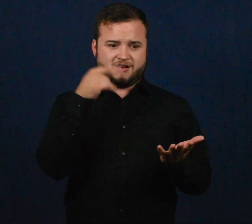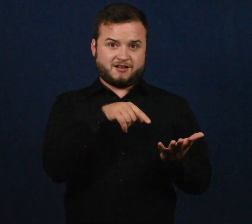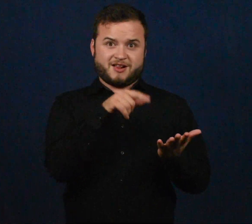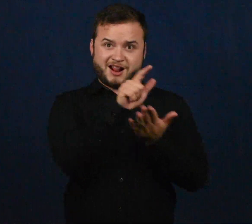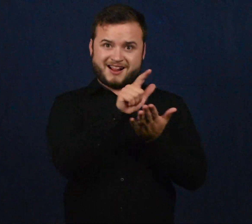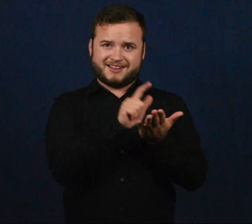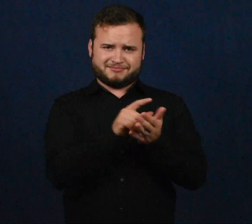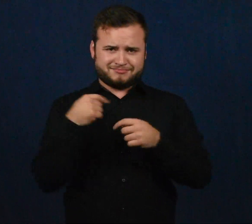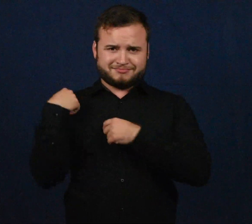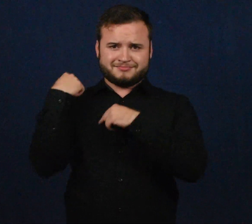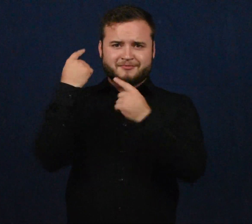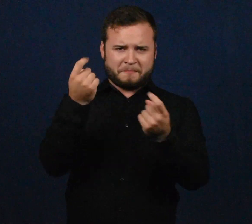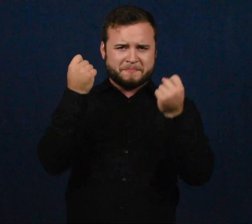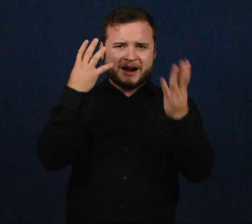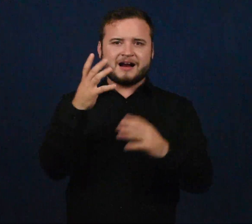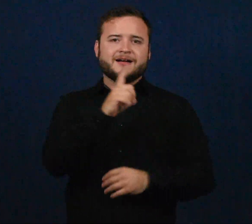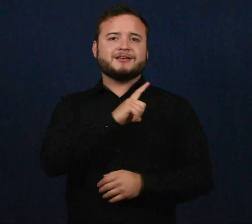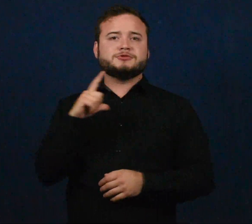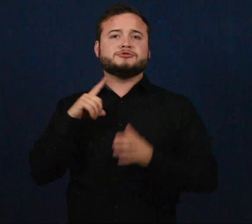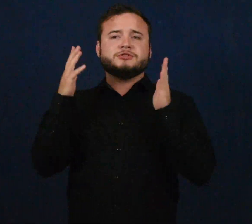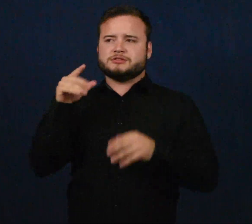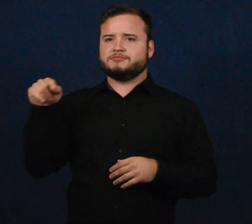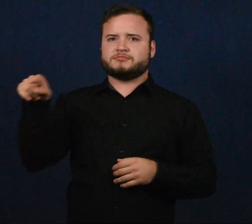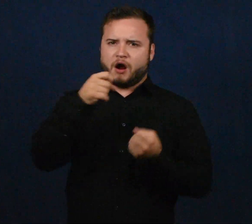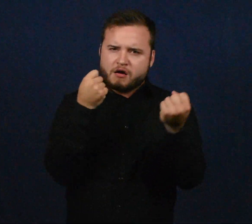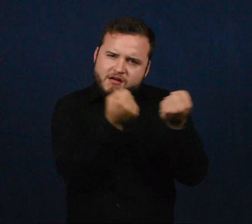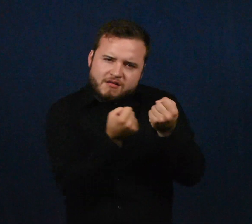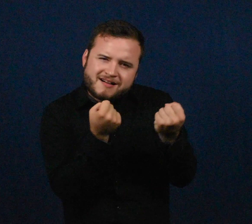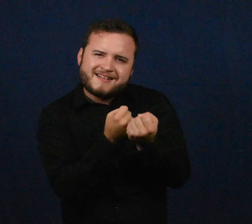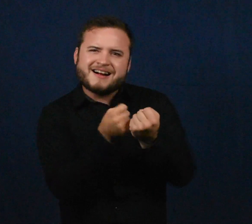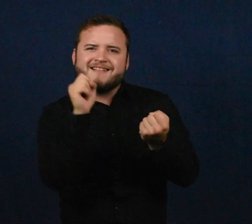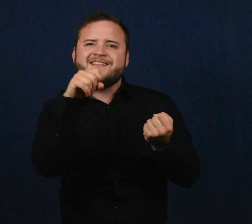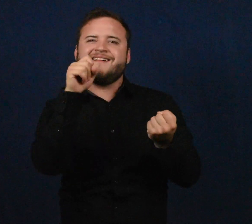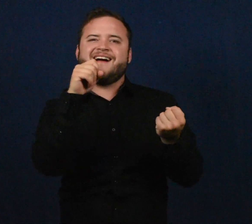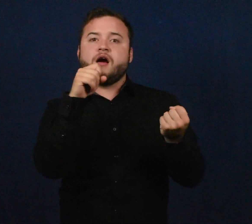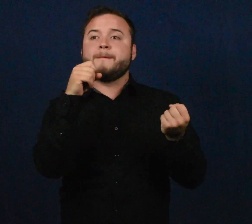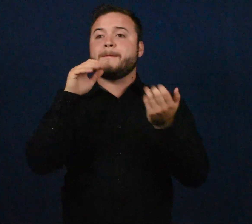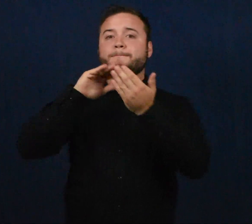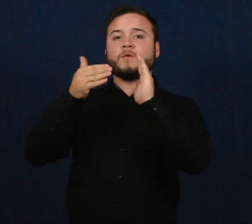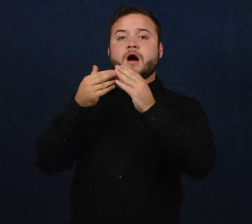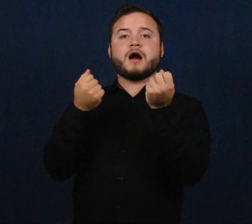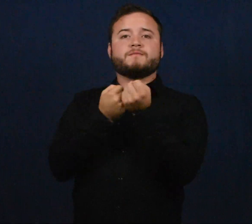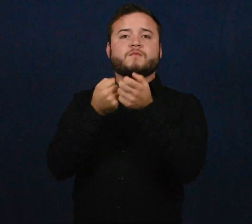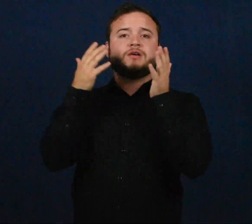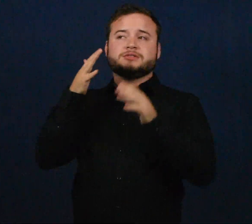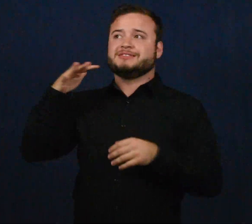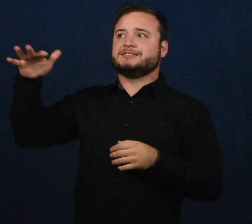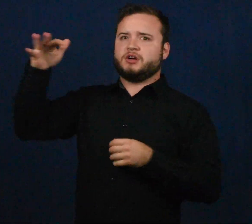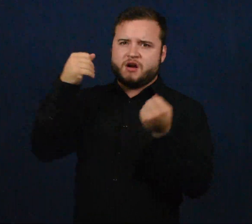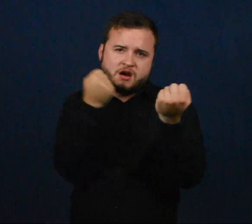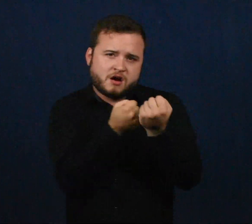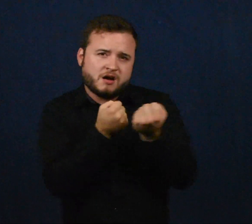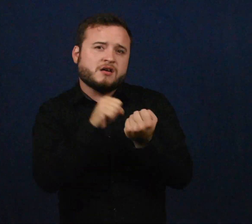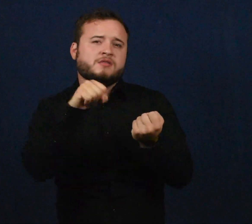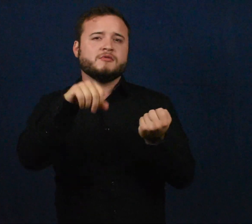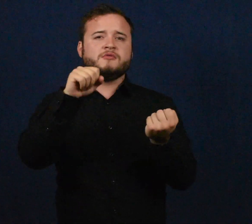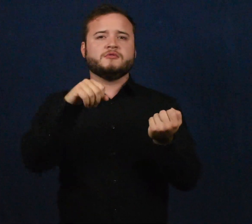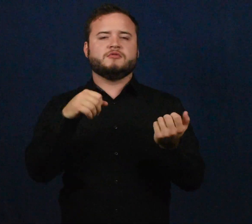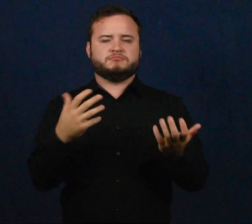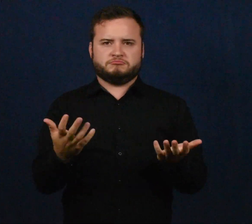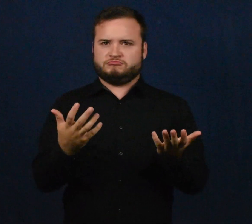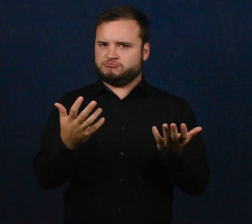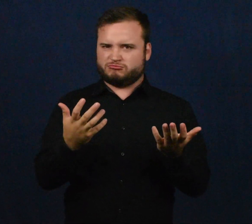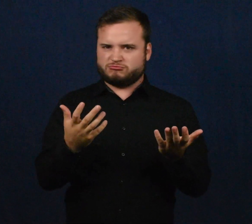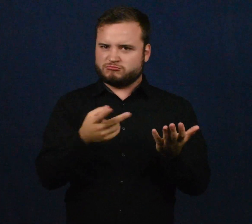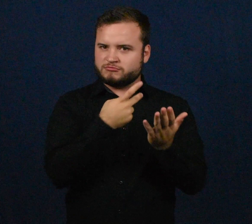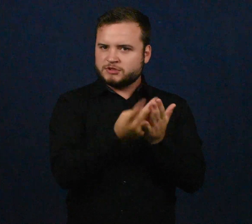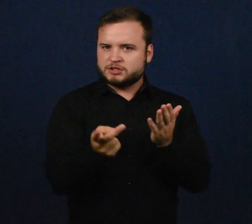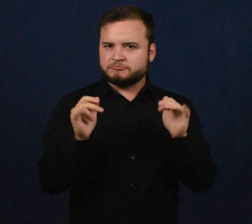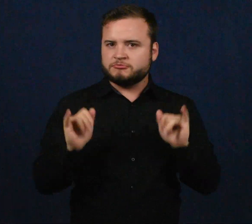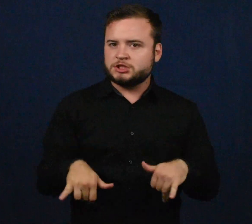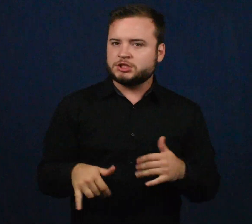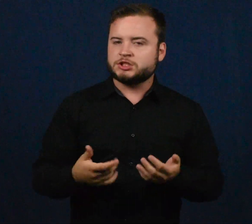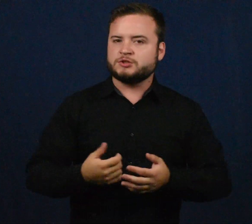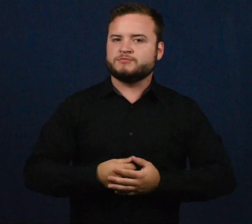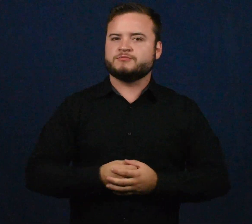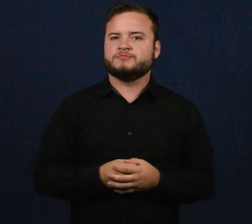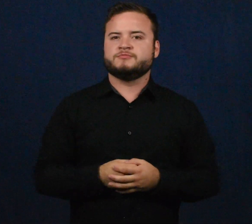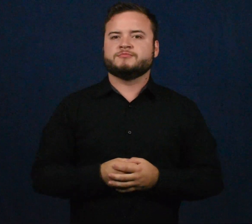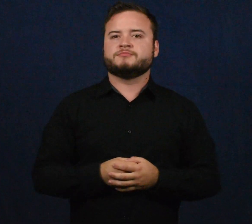since it received a lot of support from legislators and community advocates.